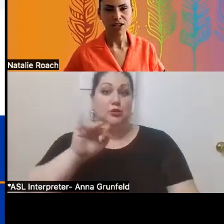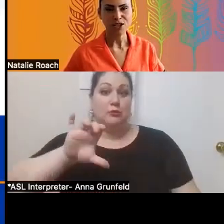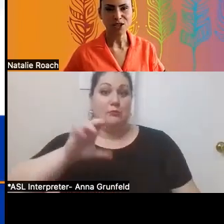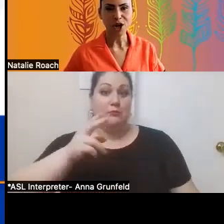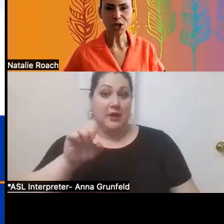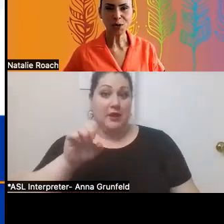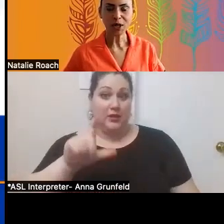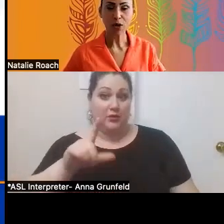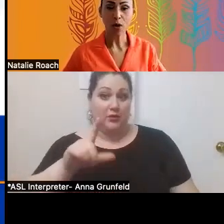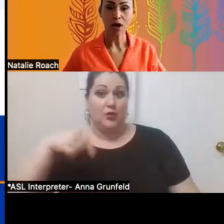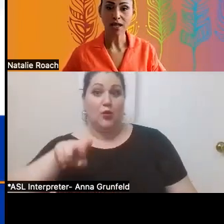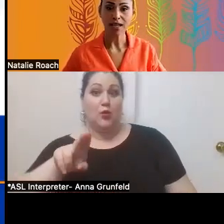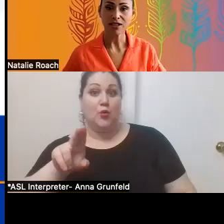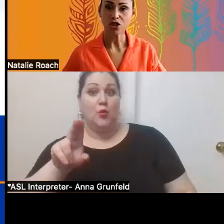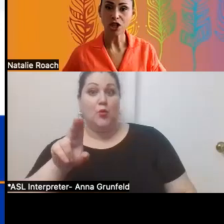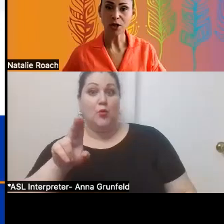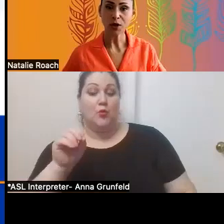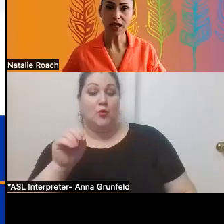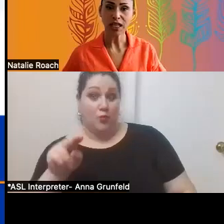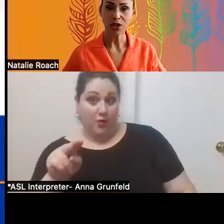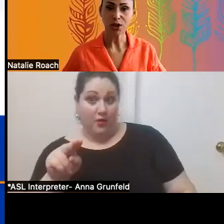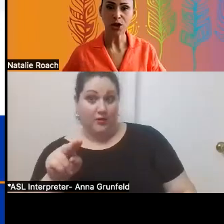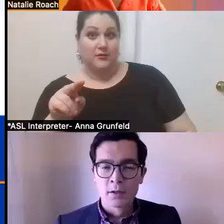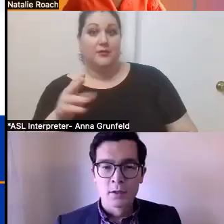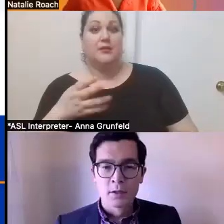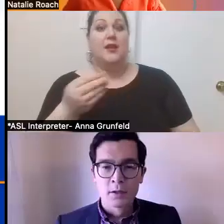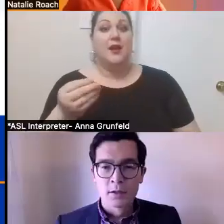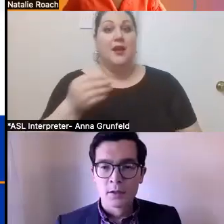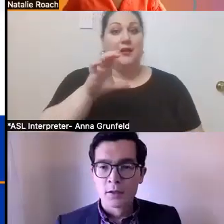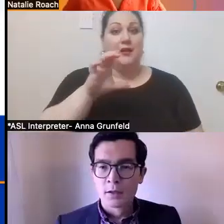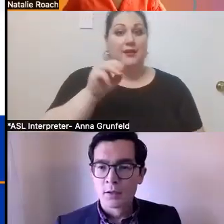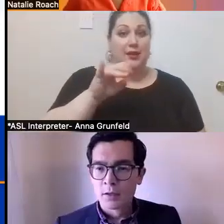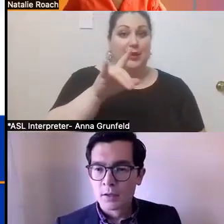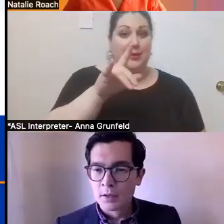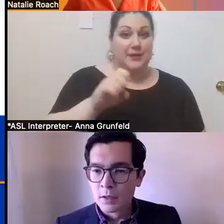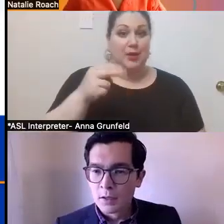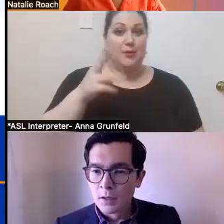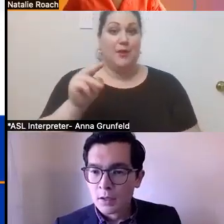Dr. Michael Quon is a general internal medicine specialist at the